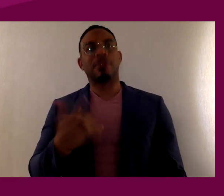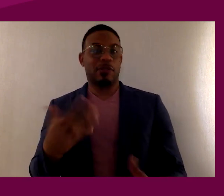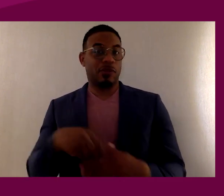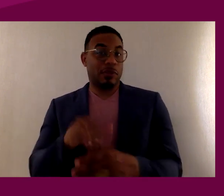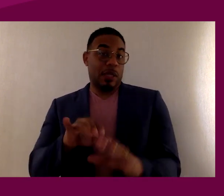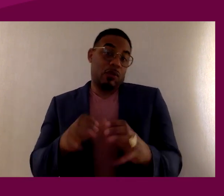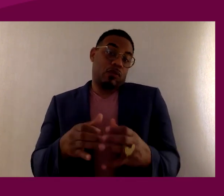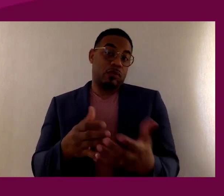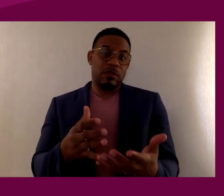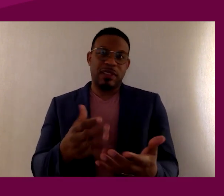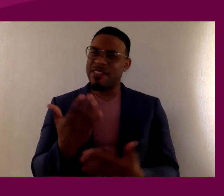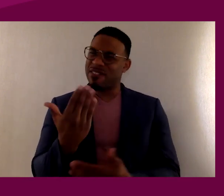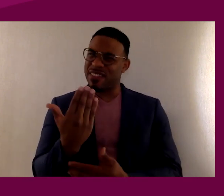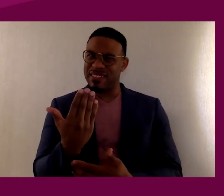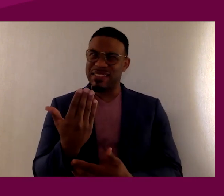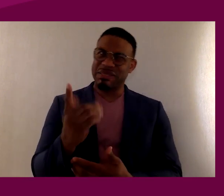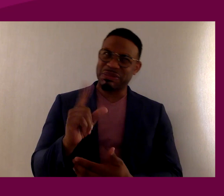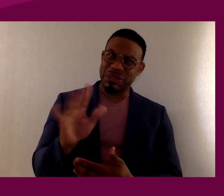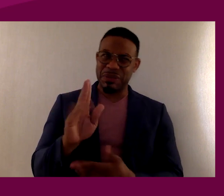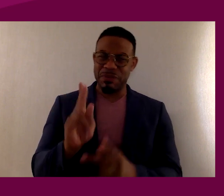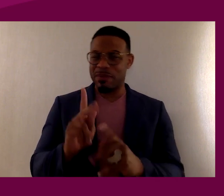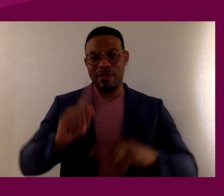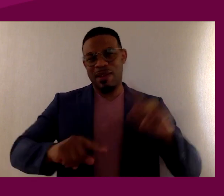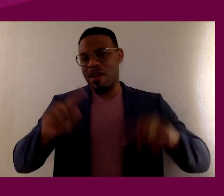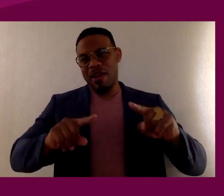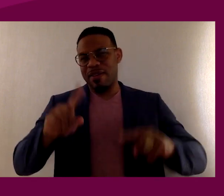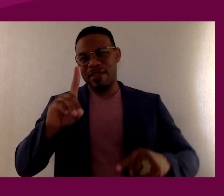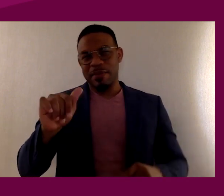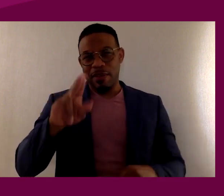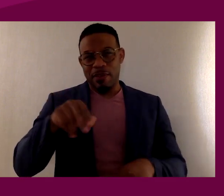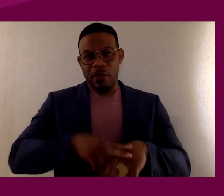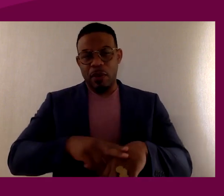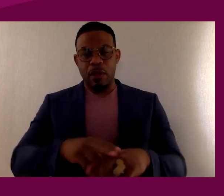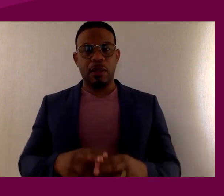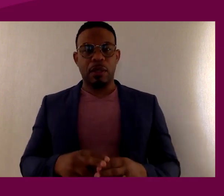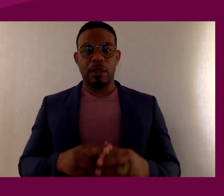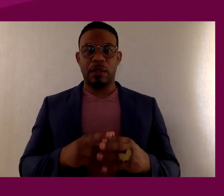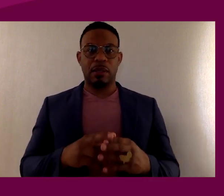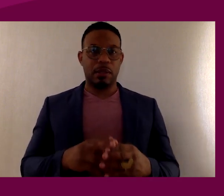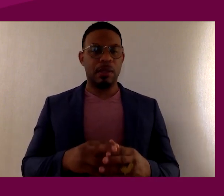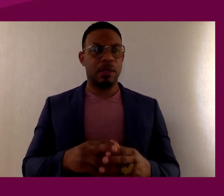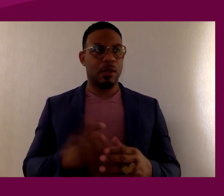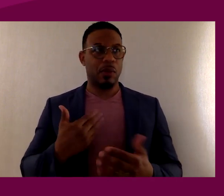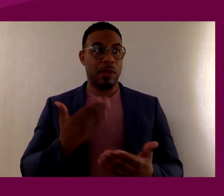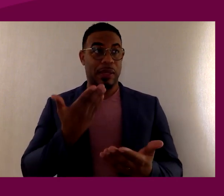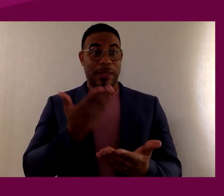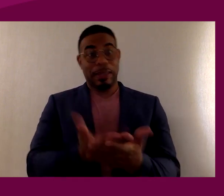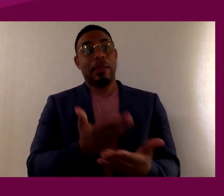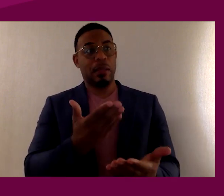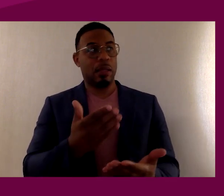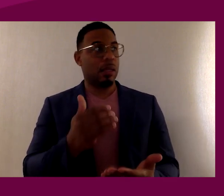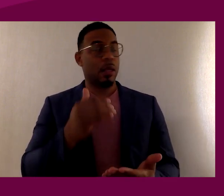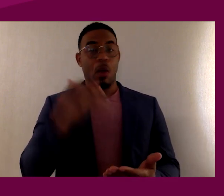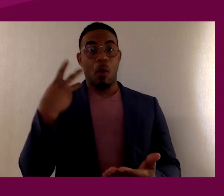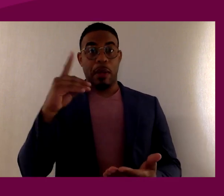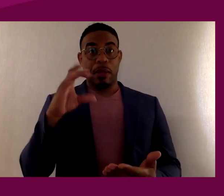and I was included in that group. Just 15, 20 people, all kinds of disabilities. We